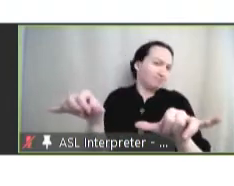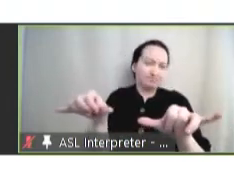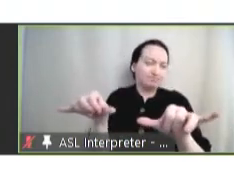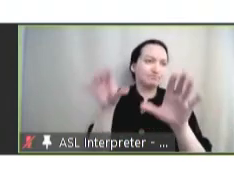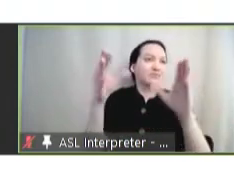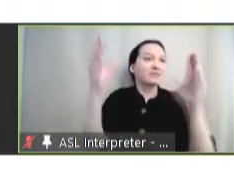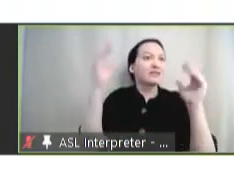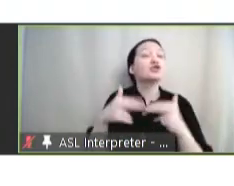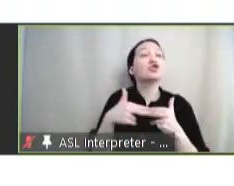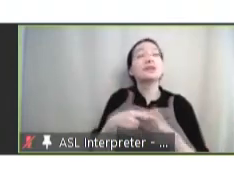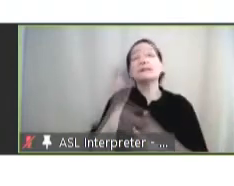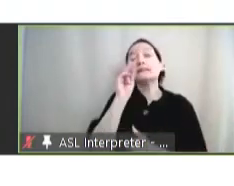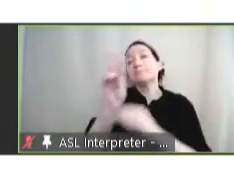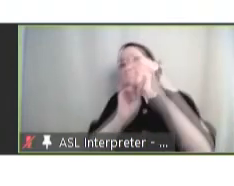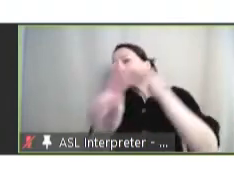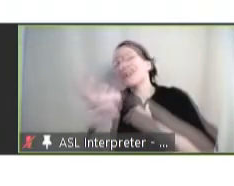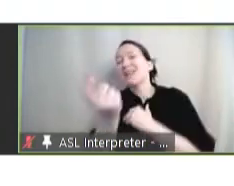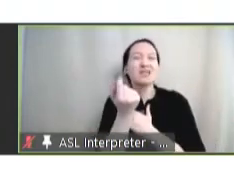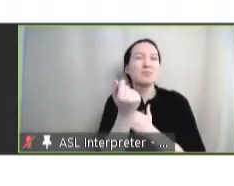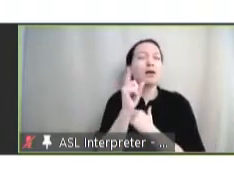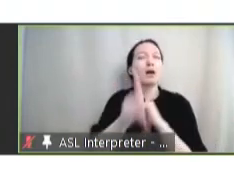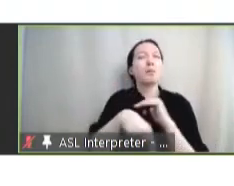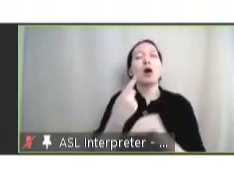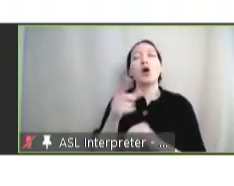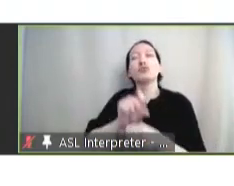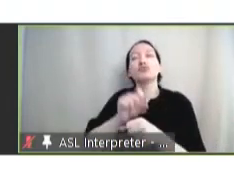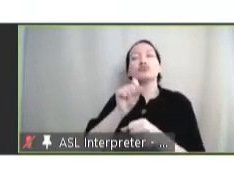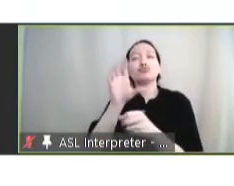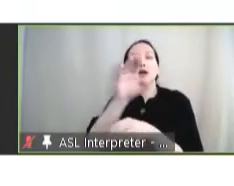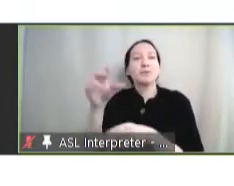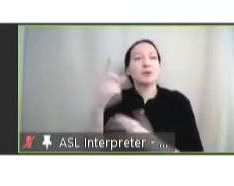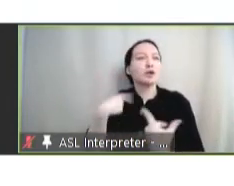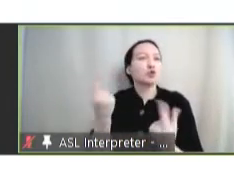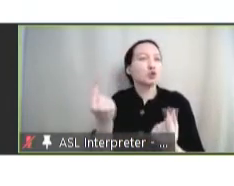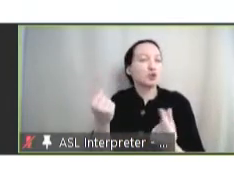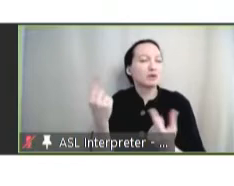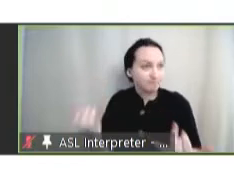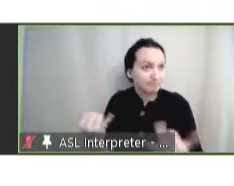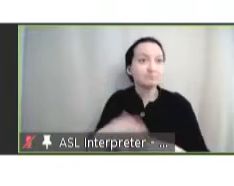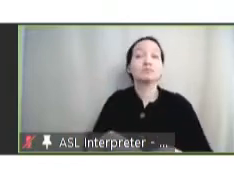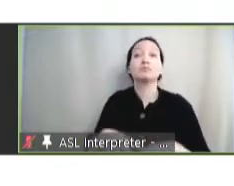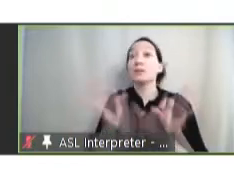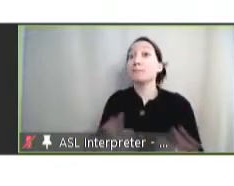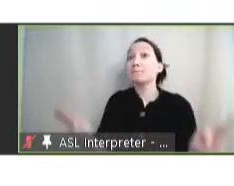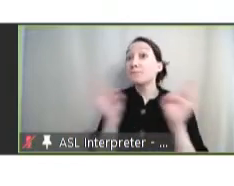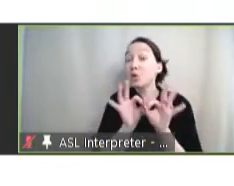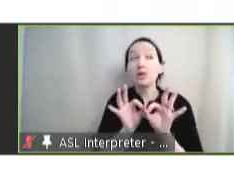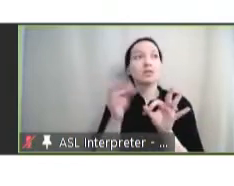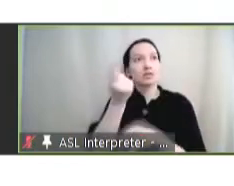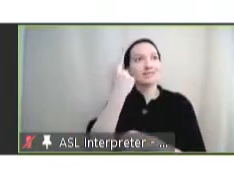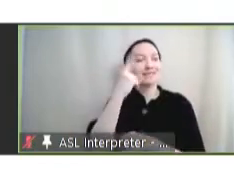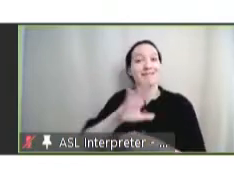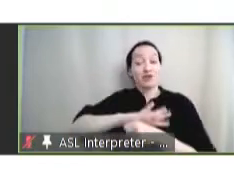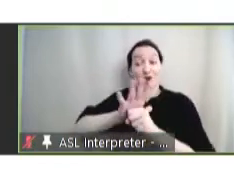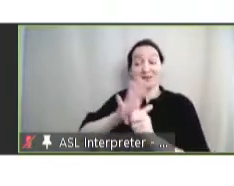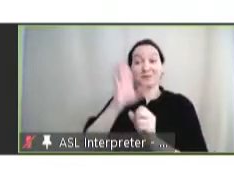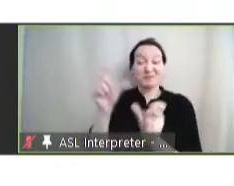So, looking ahead, just a little bit of where employers can play now, it's really important that we understand that COVID will be with us for some time.